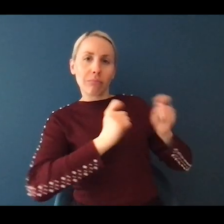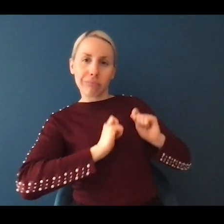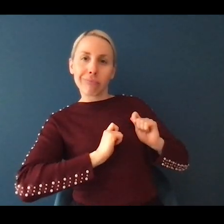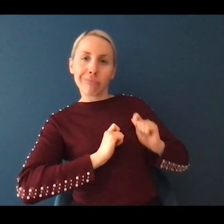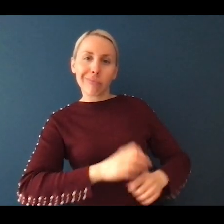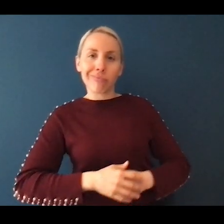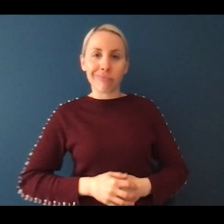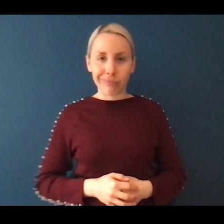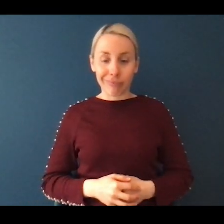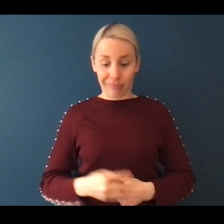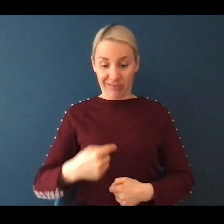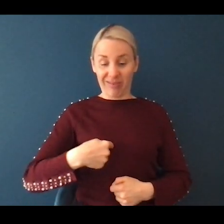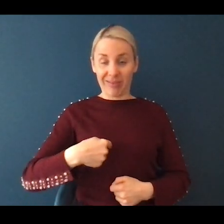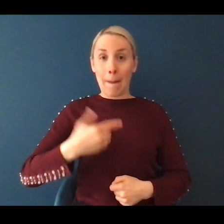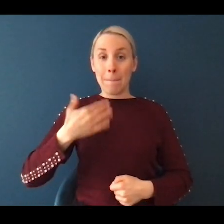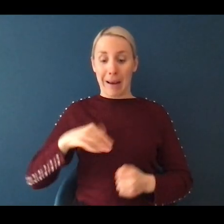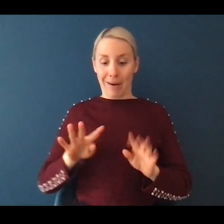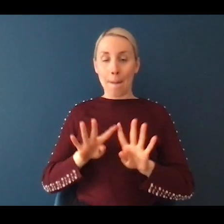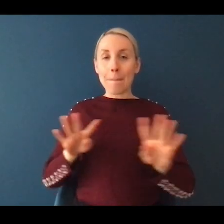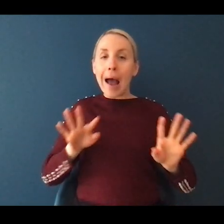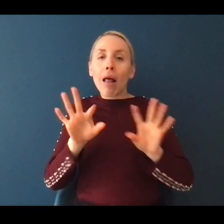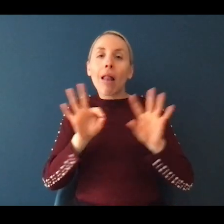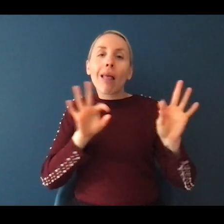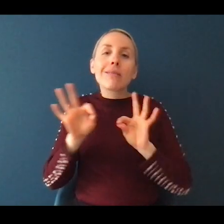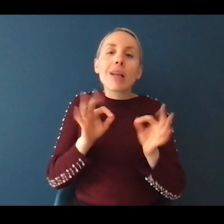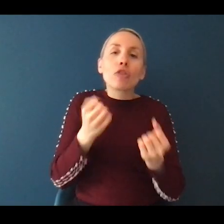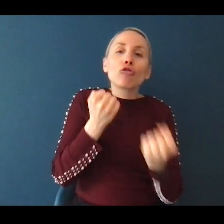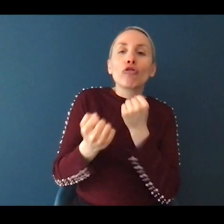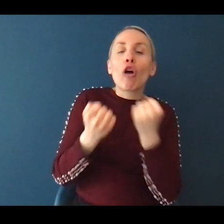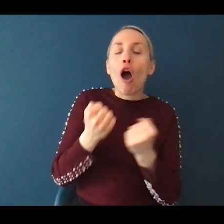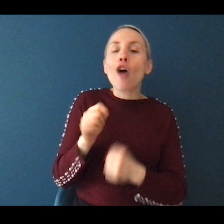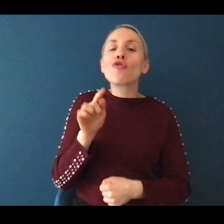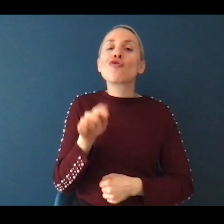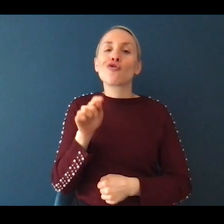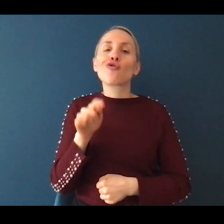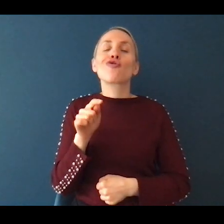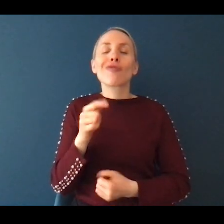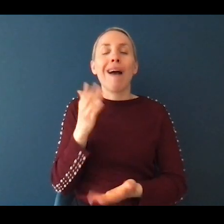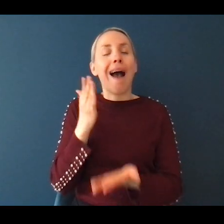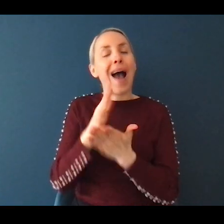of awards that's something that comes across really strongly is if there's something specific